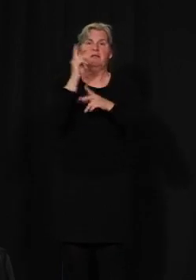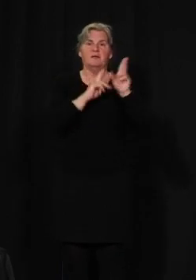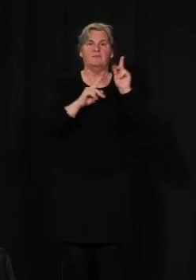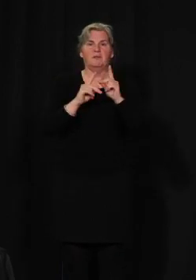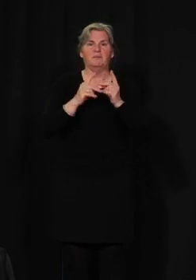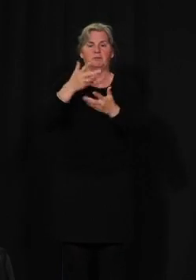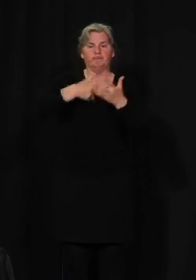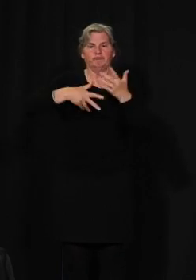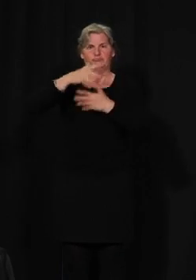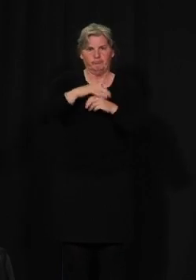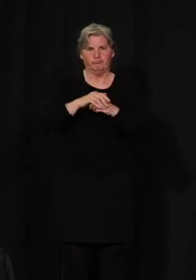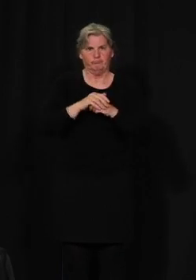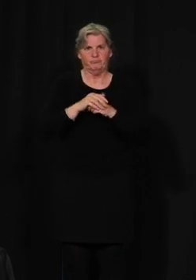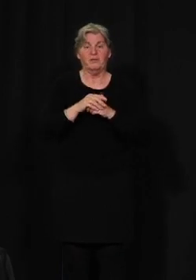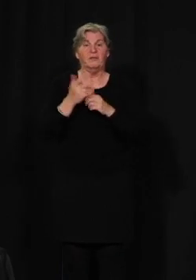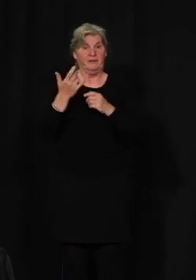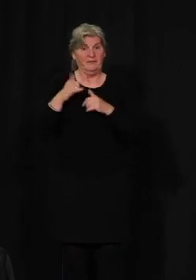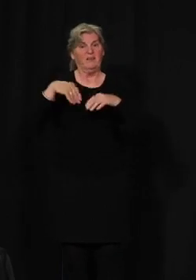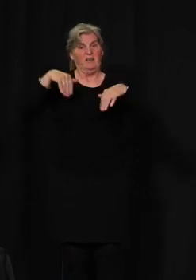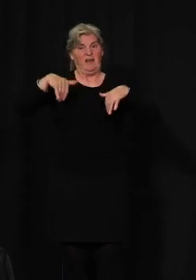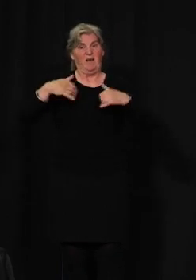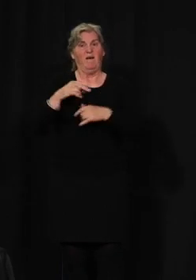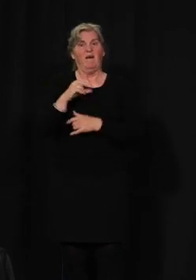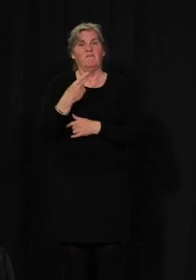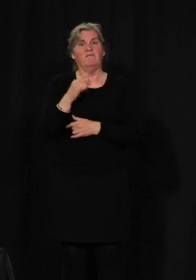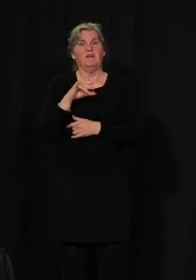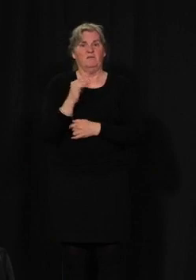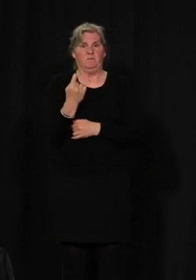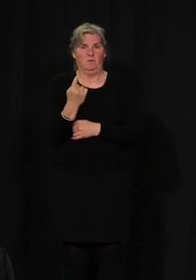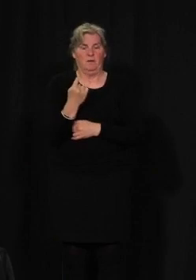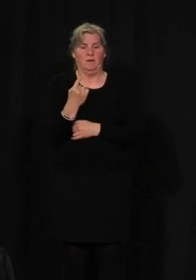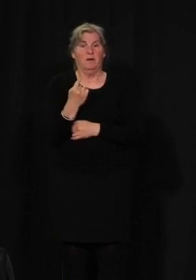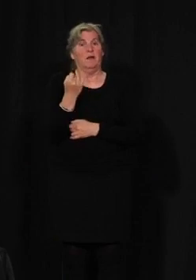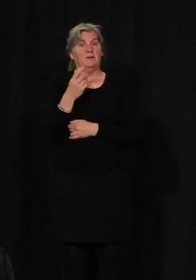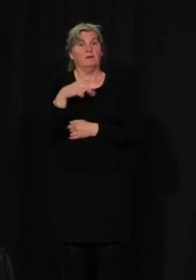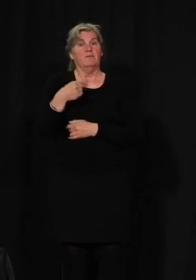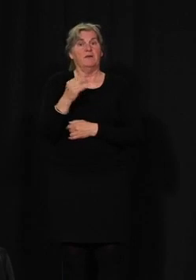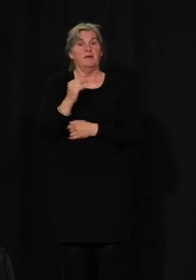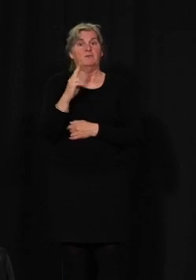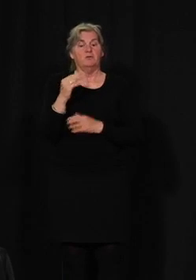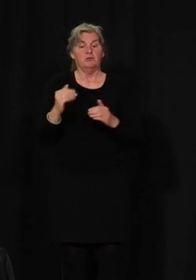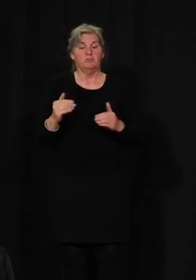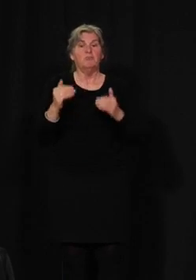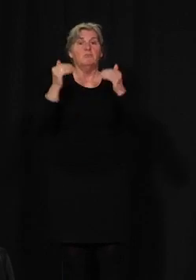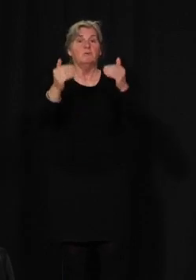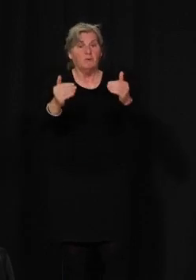We are still in phase I and we o anticipate that being lifted to0 as of phase two Ottawa which as-